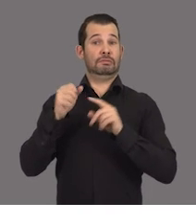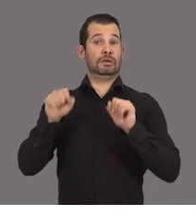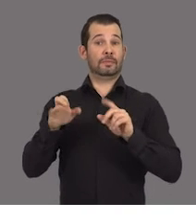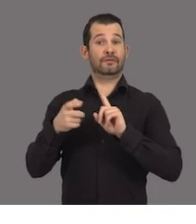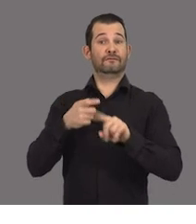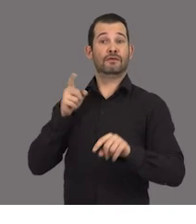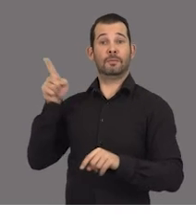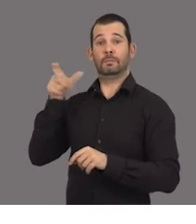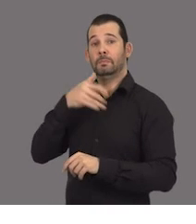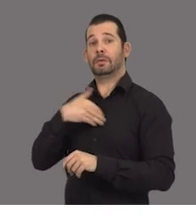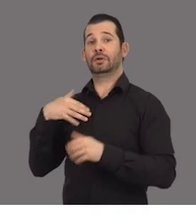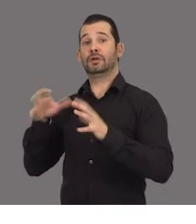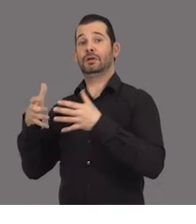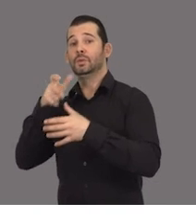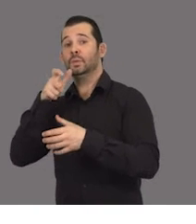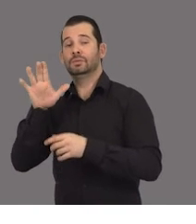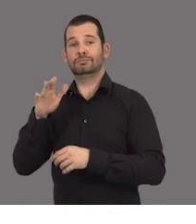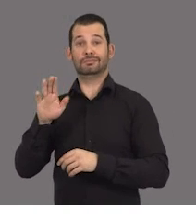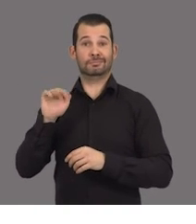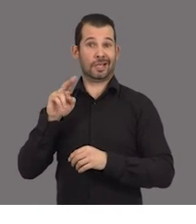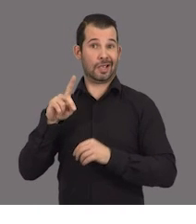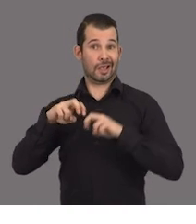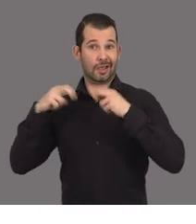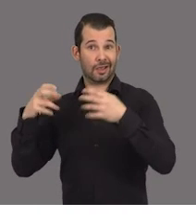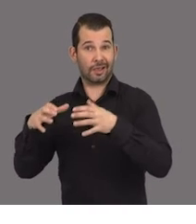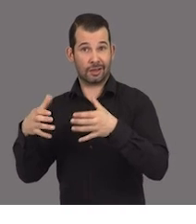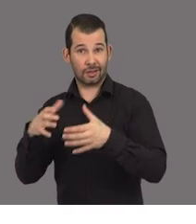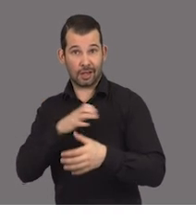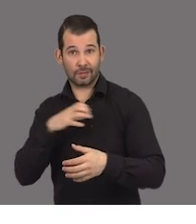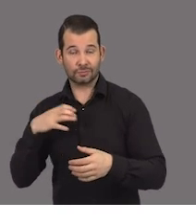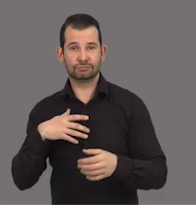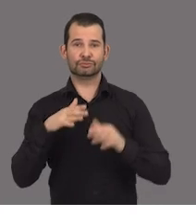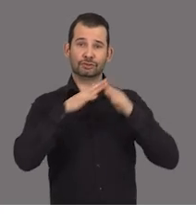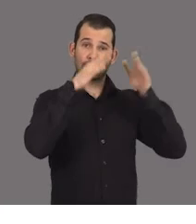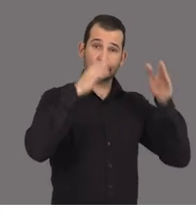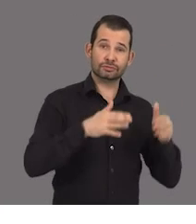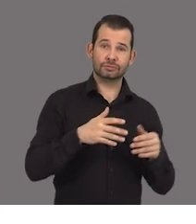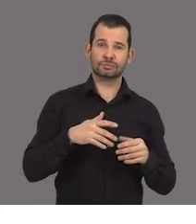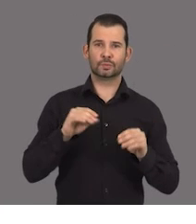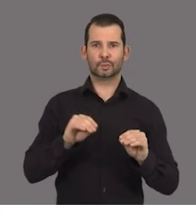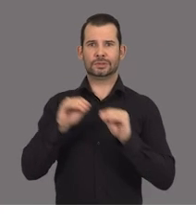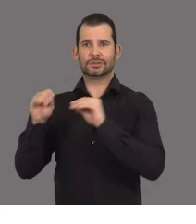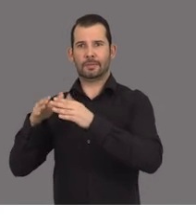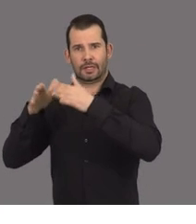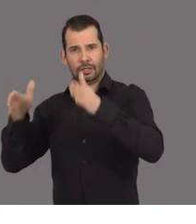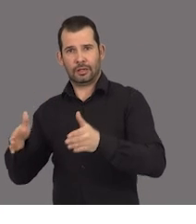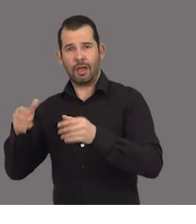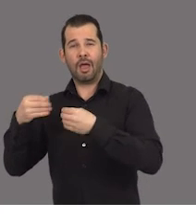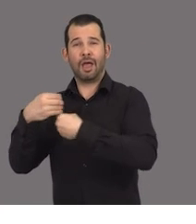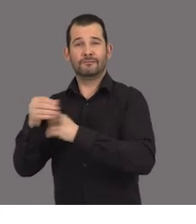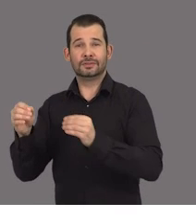a band council, a shelter, a resettlement office or a member of the clergy.